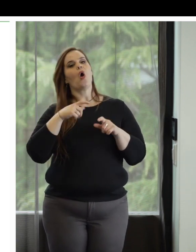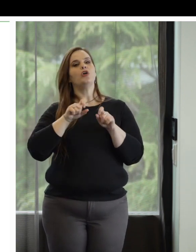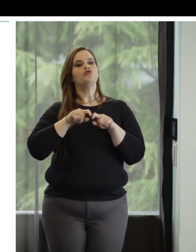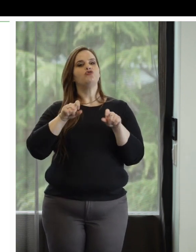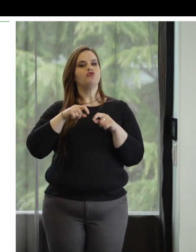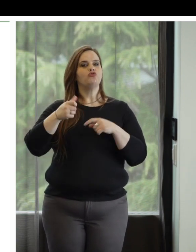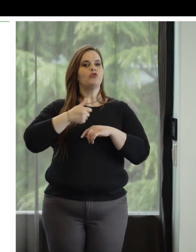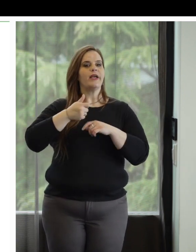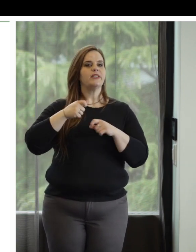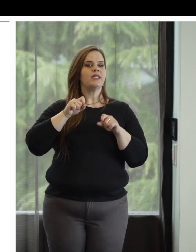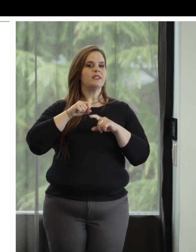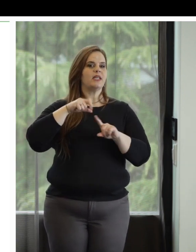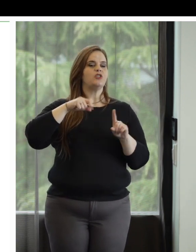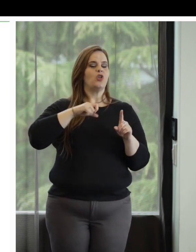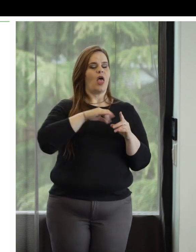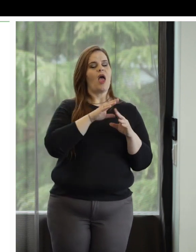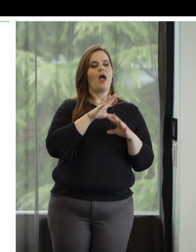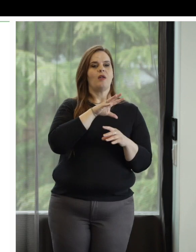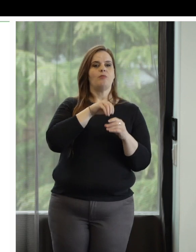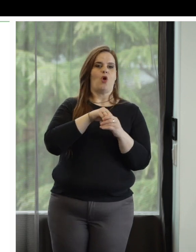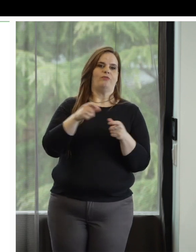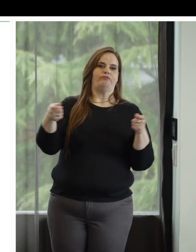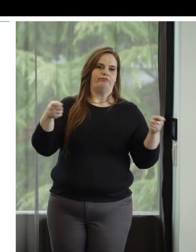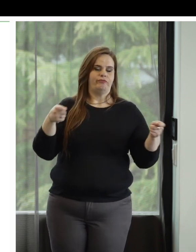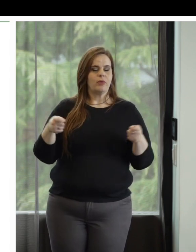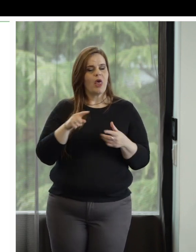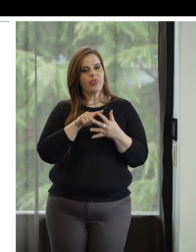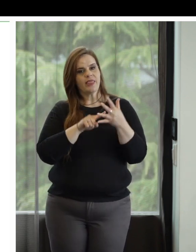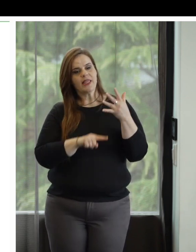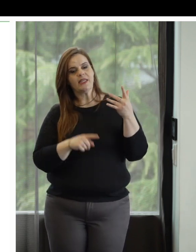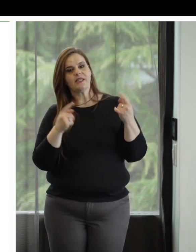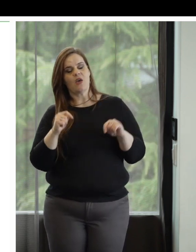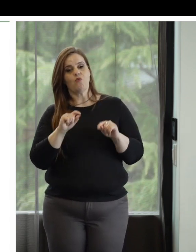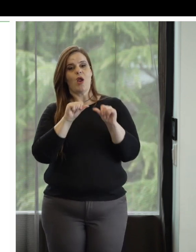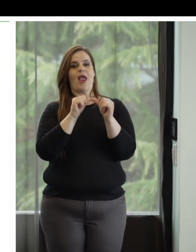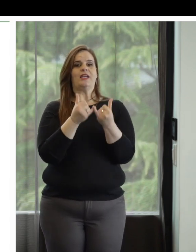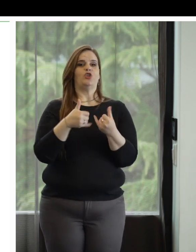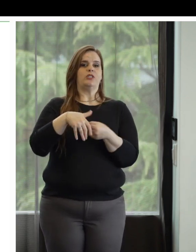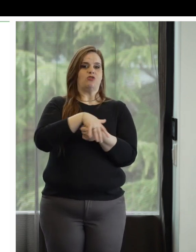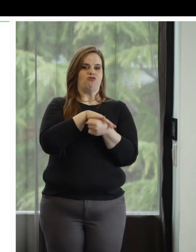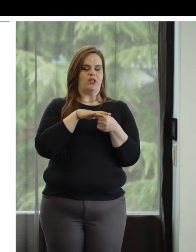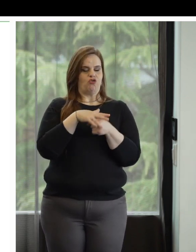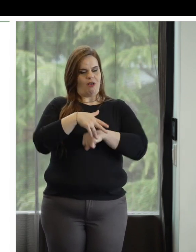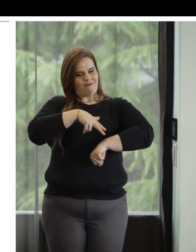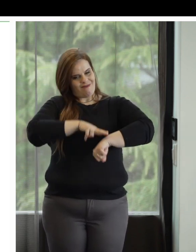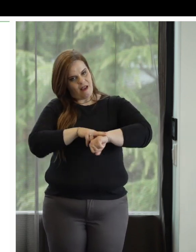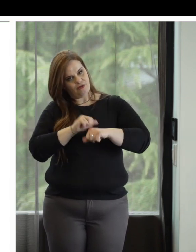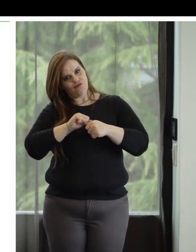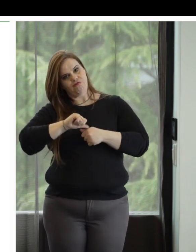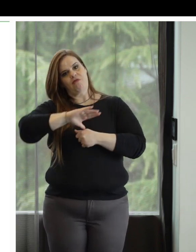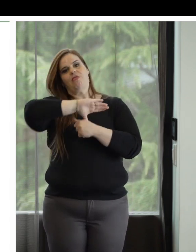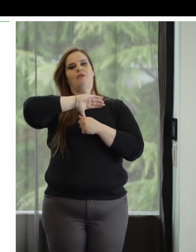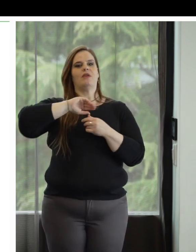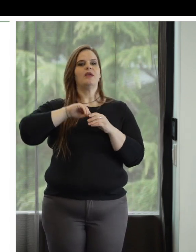integrated corridor management. These efforts were agency regional and national in scope for a variety of organizations